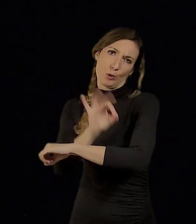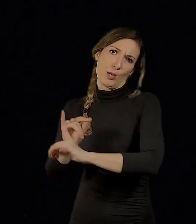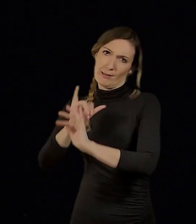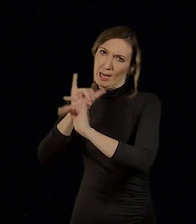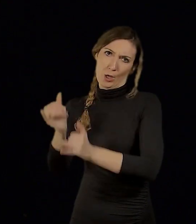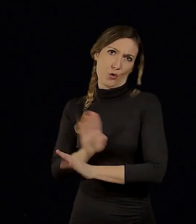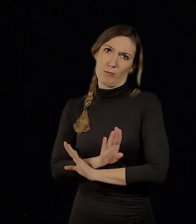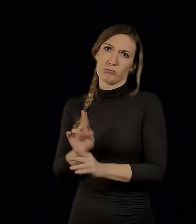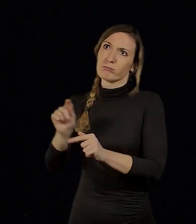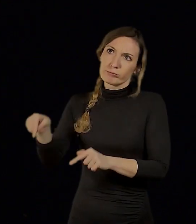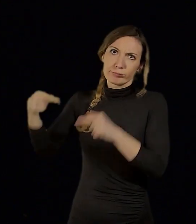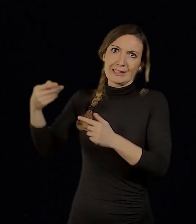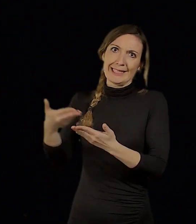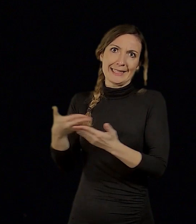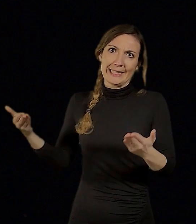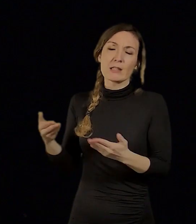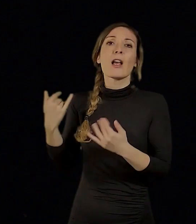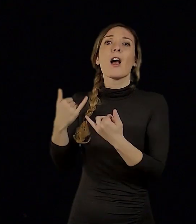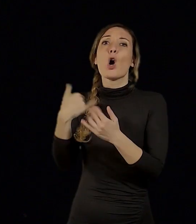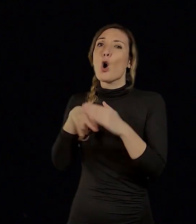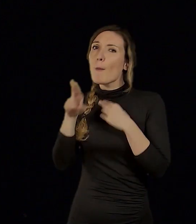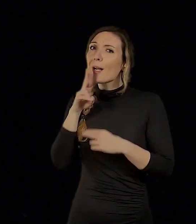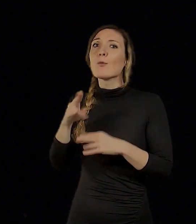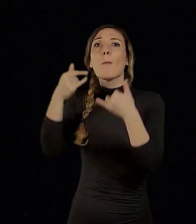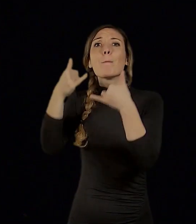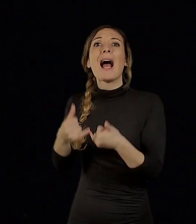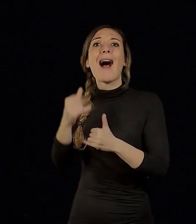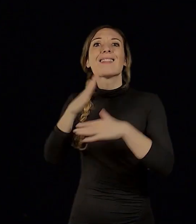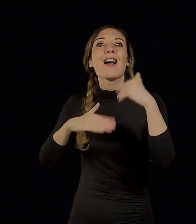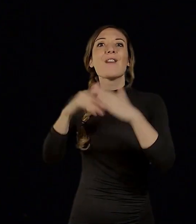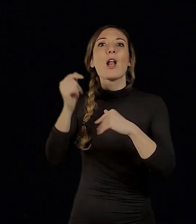But that project will densify the location with another 800 apartments.